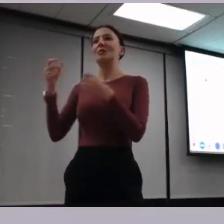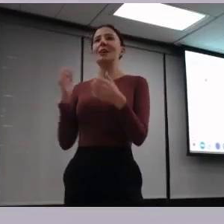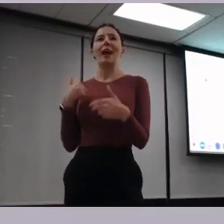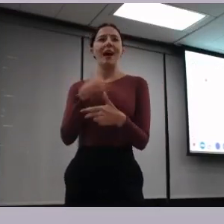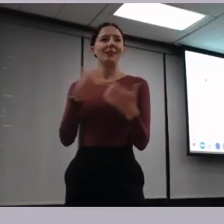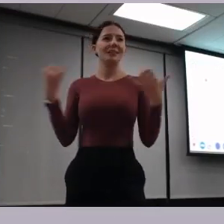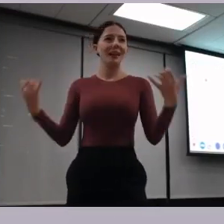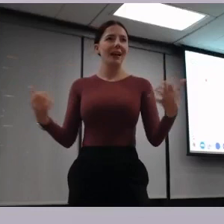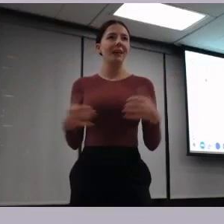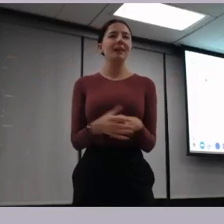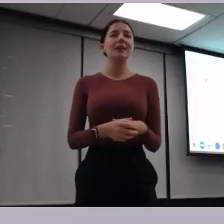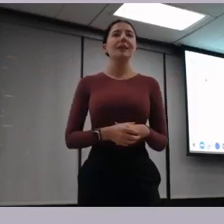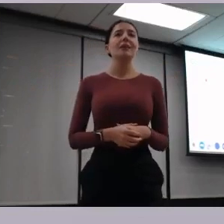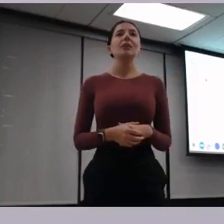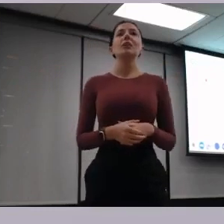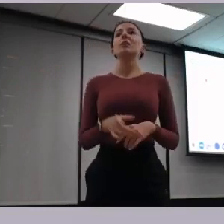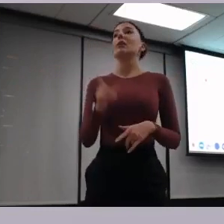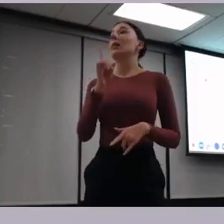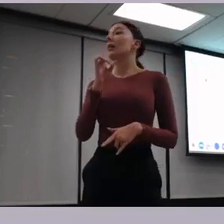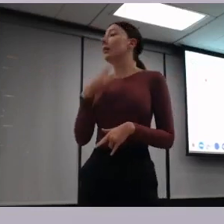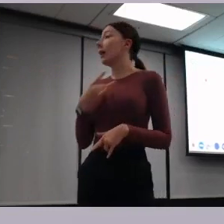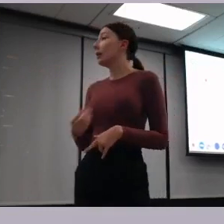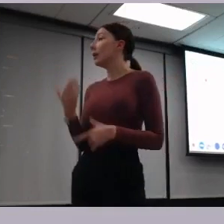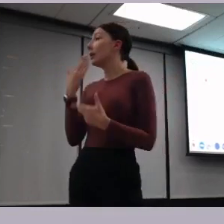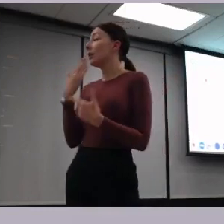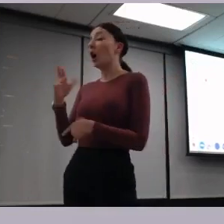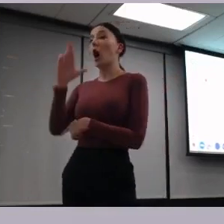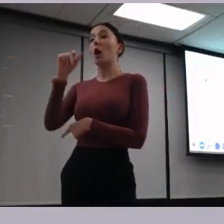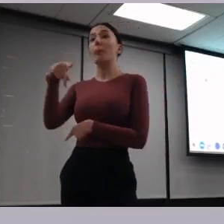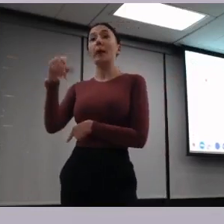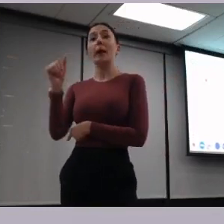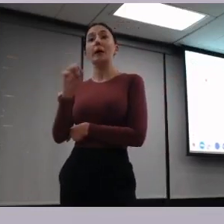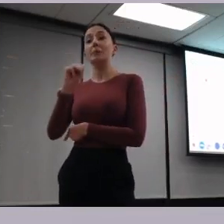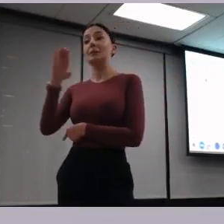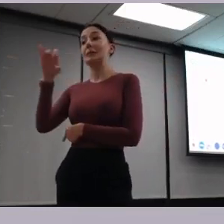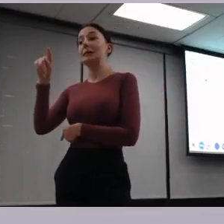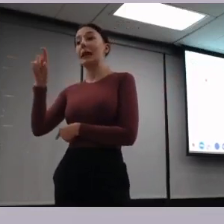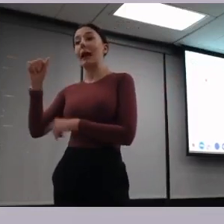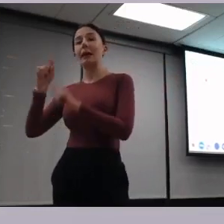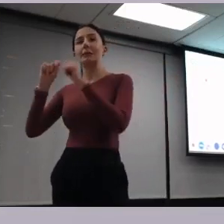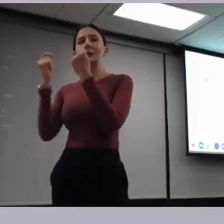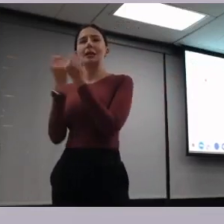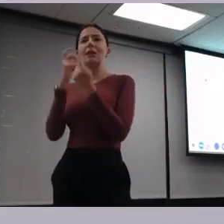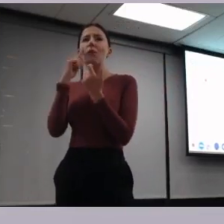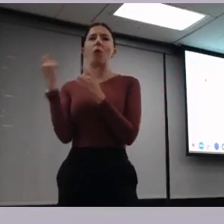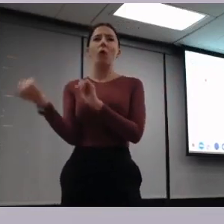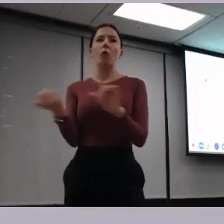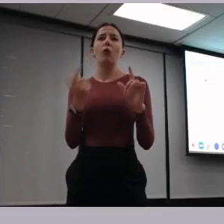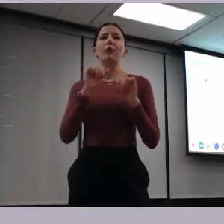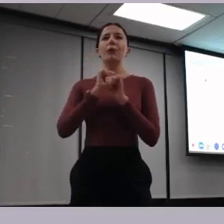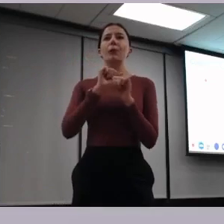I think a theme for all of your work these last many years.